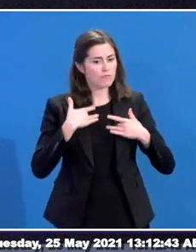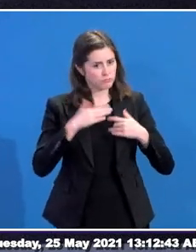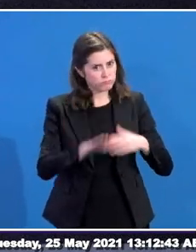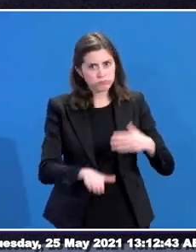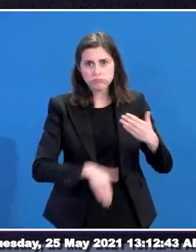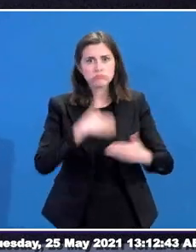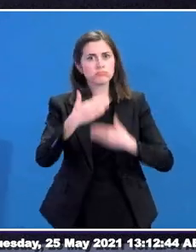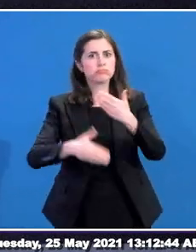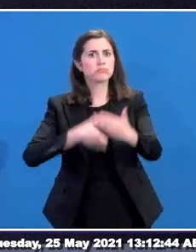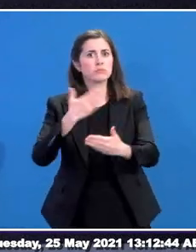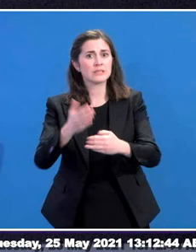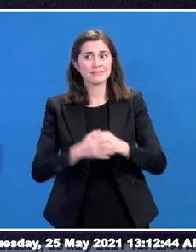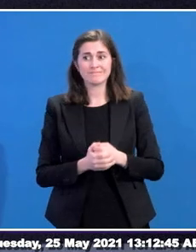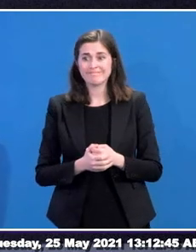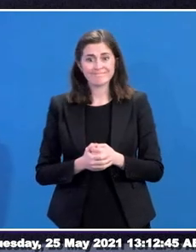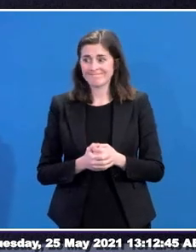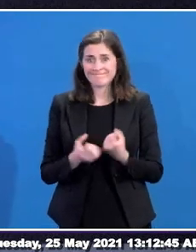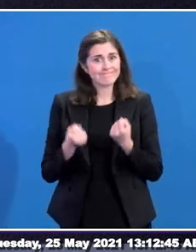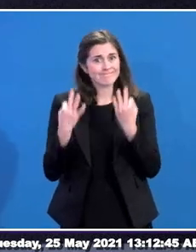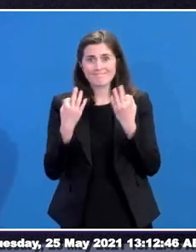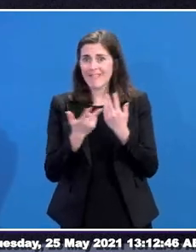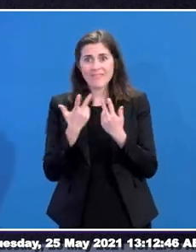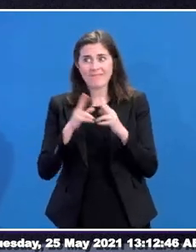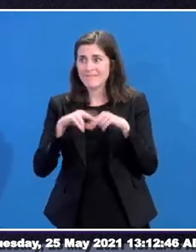We don't have family here. He's got his sister.